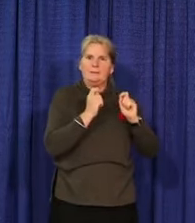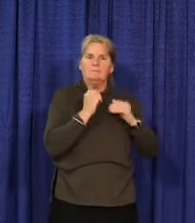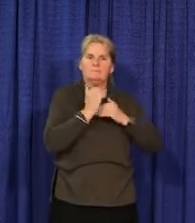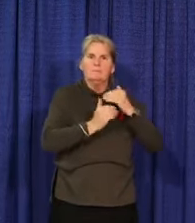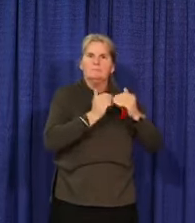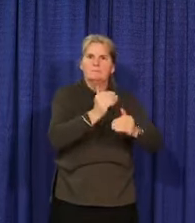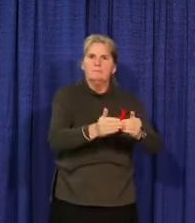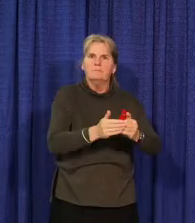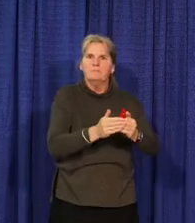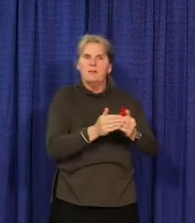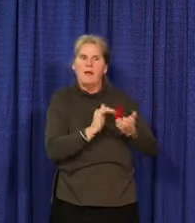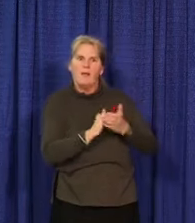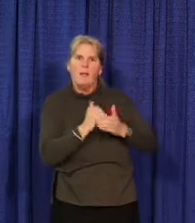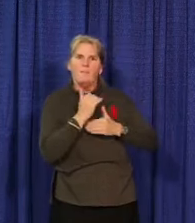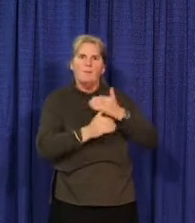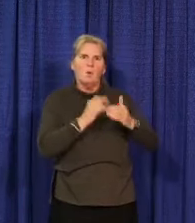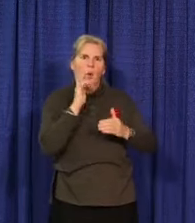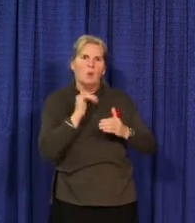go on.